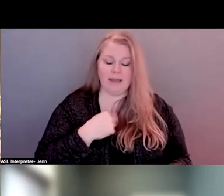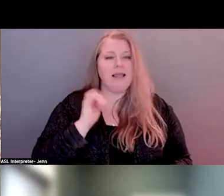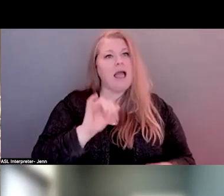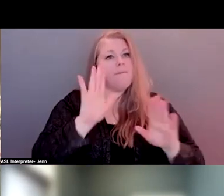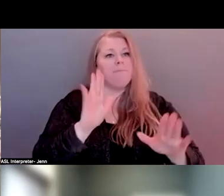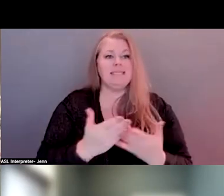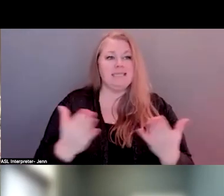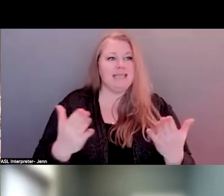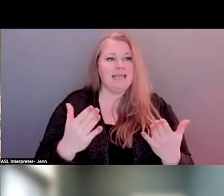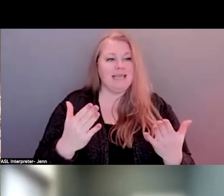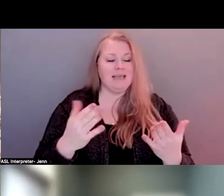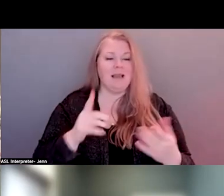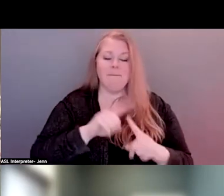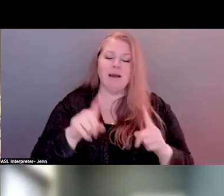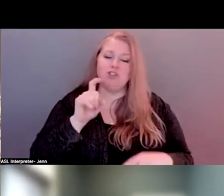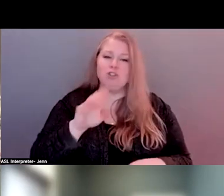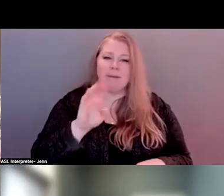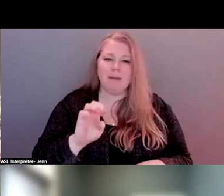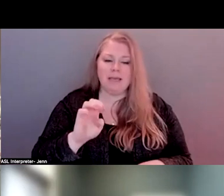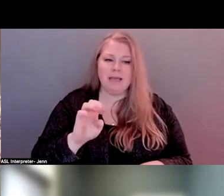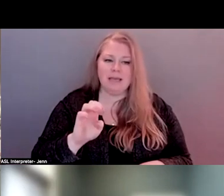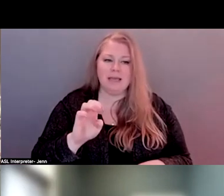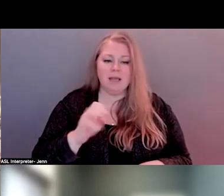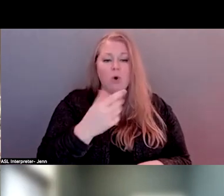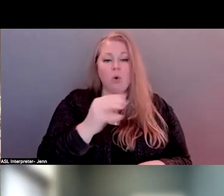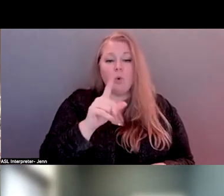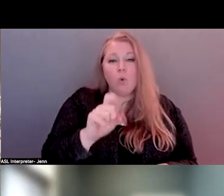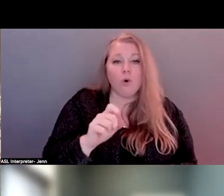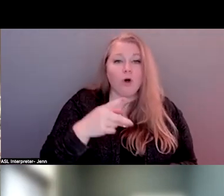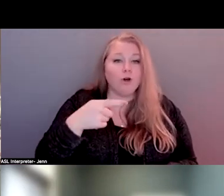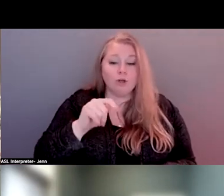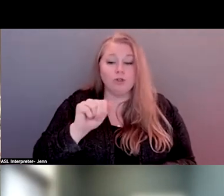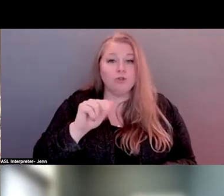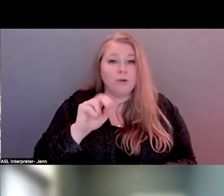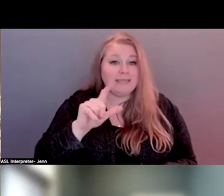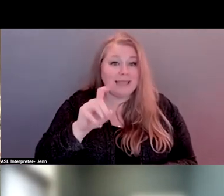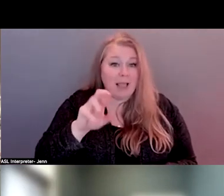It is just basically plug a Google translator, plug whatever and then you have it. So it's not that.